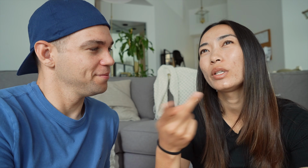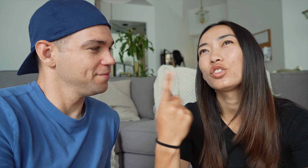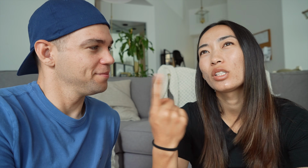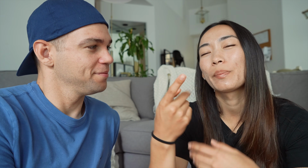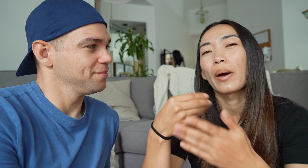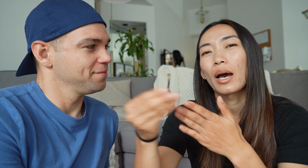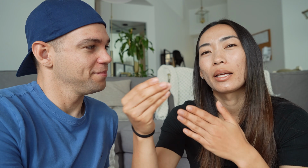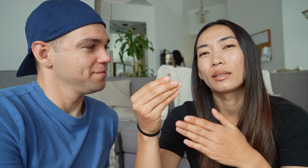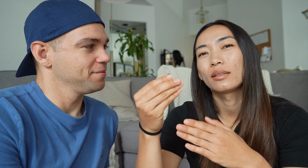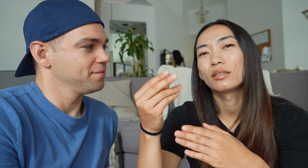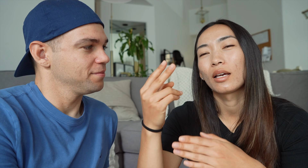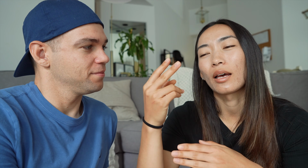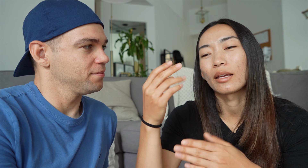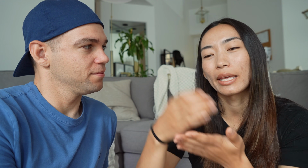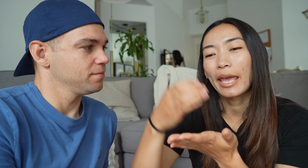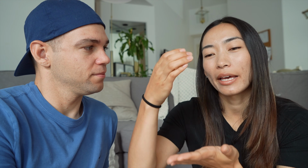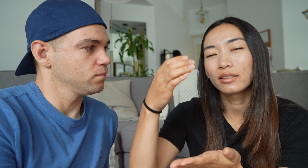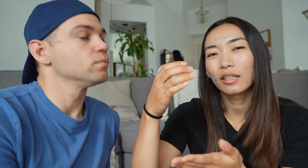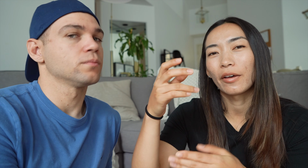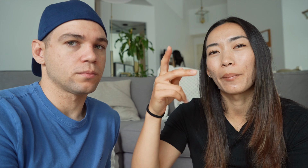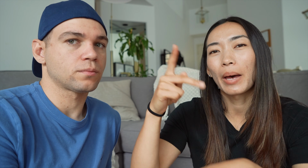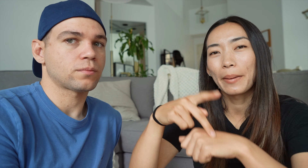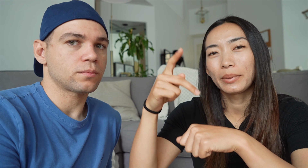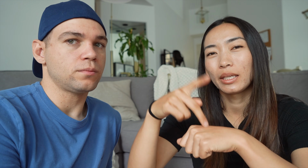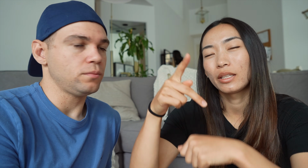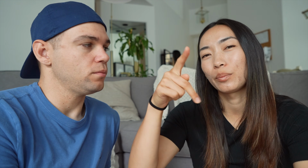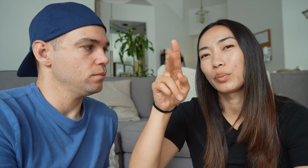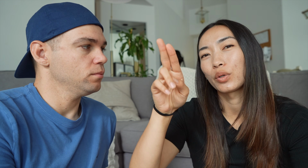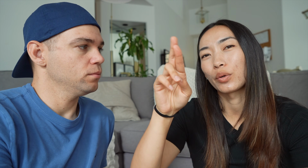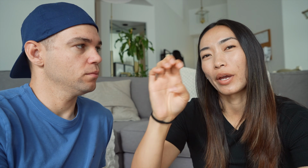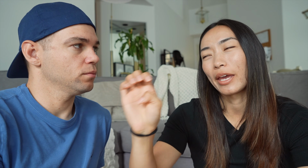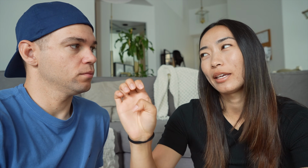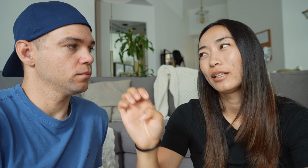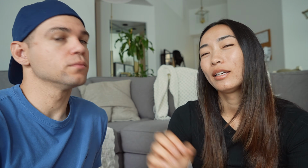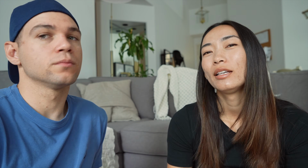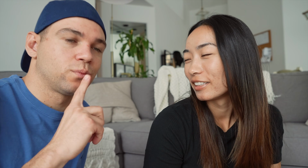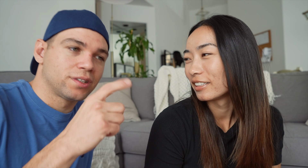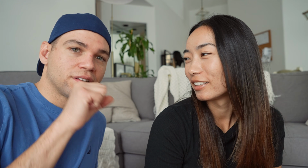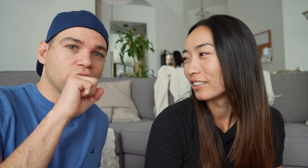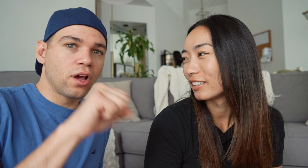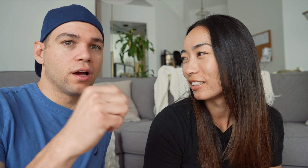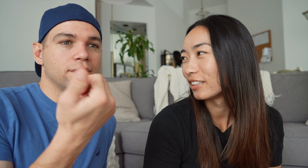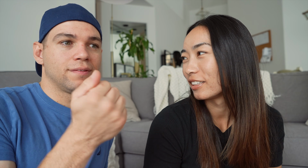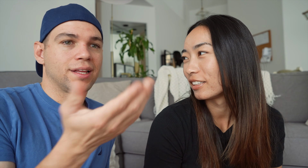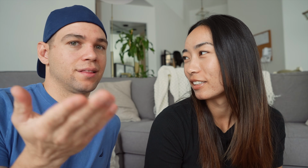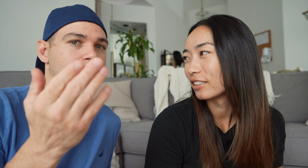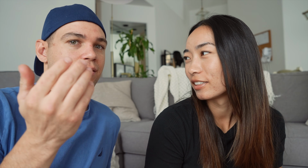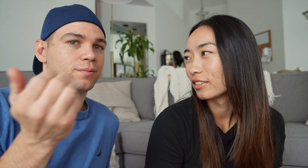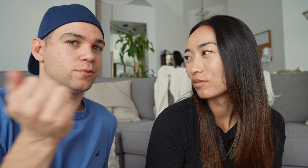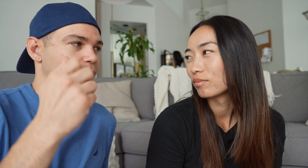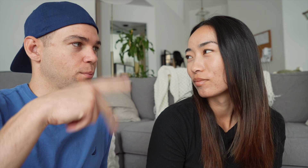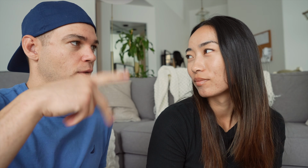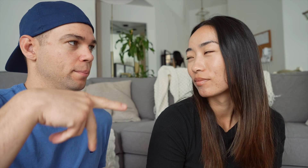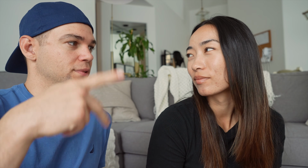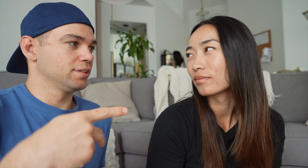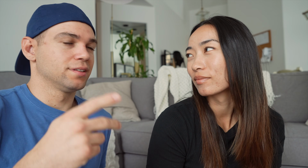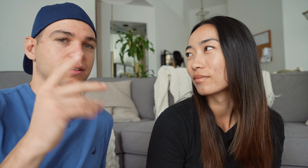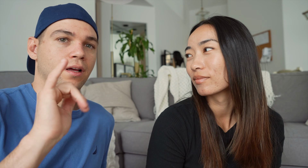so we just bought a can of pumpkin puree R: really love anything with pumpkin